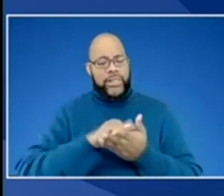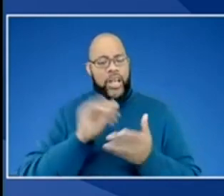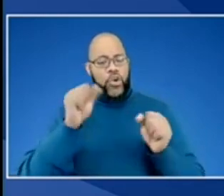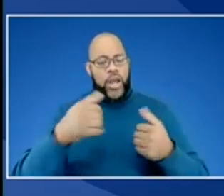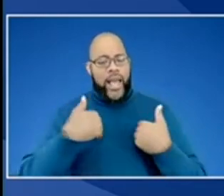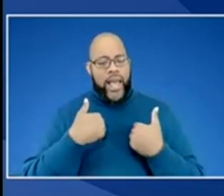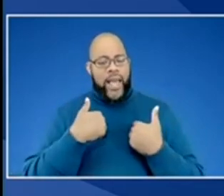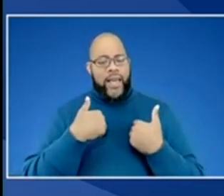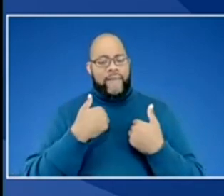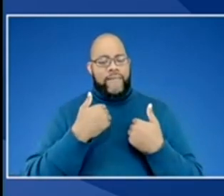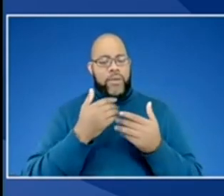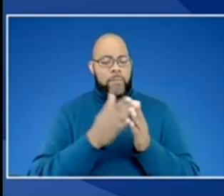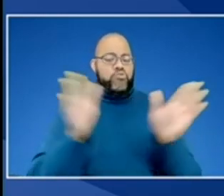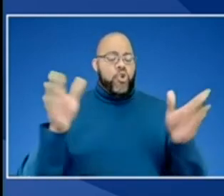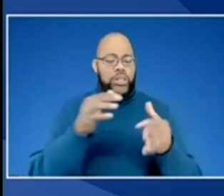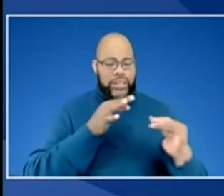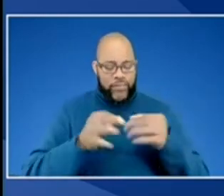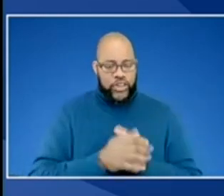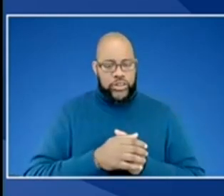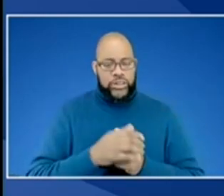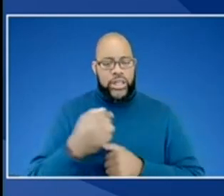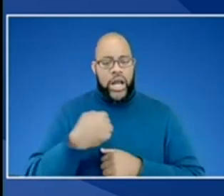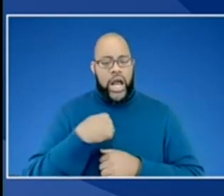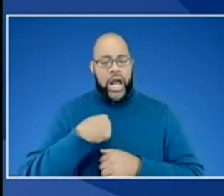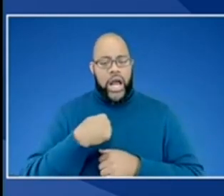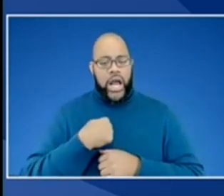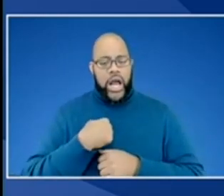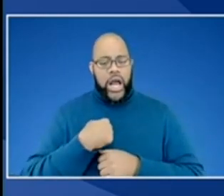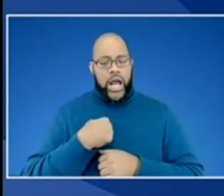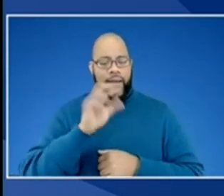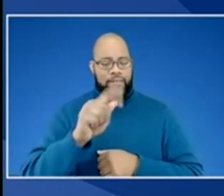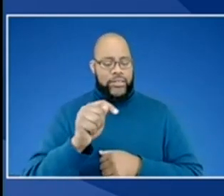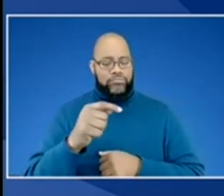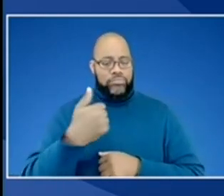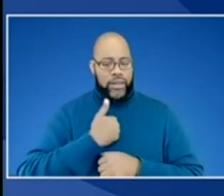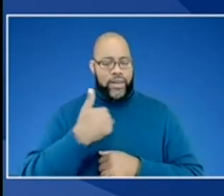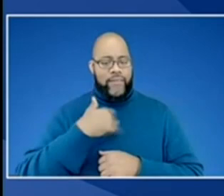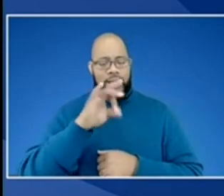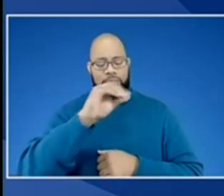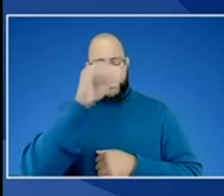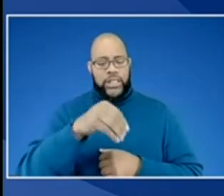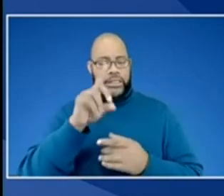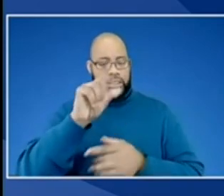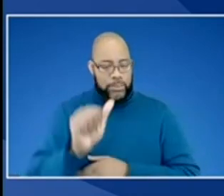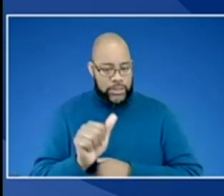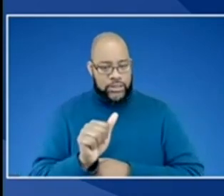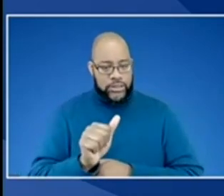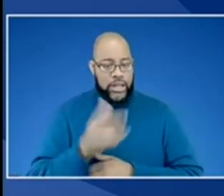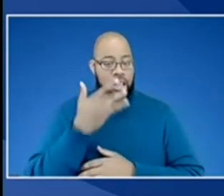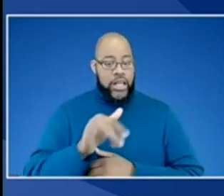definition. I am a veteran. I have a disability. Luckily, I do have a job, but there are